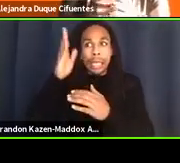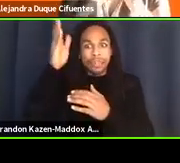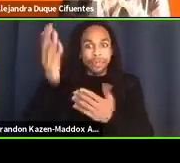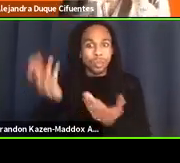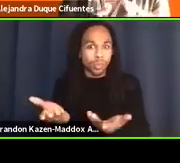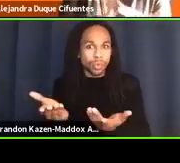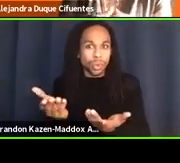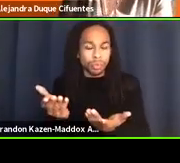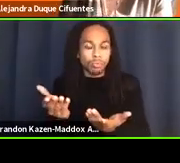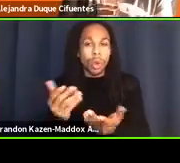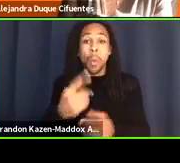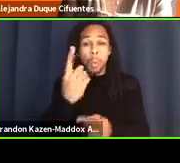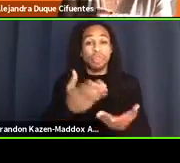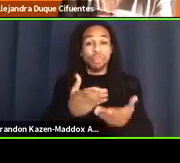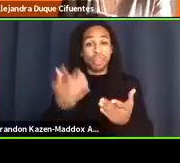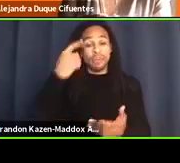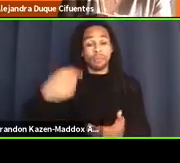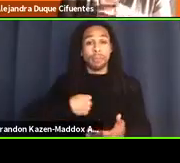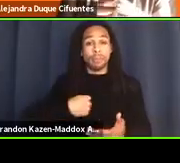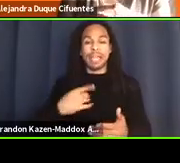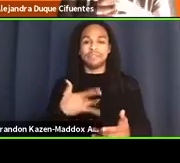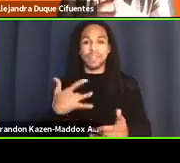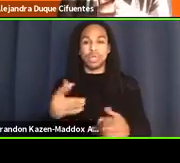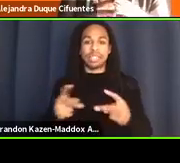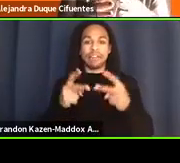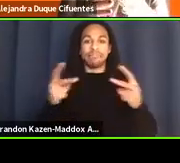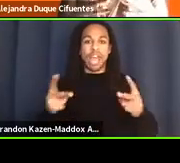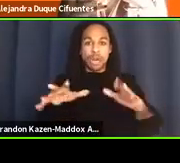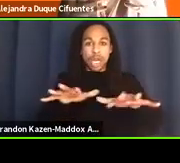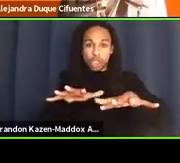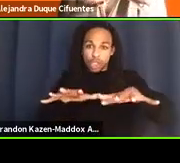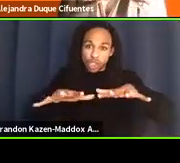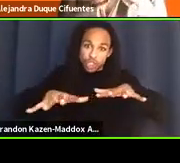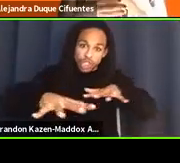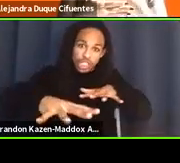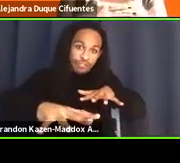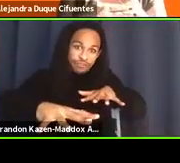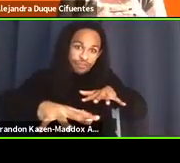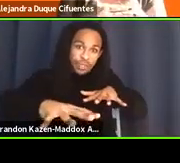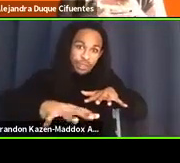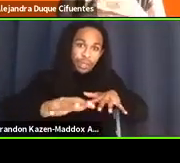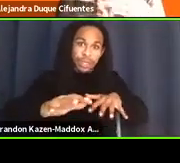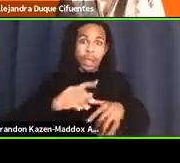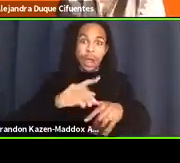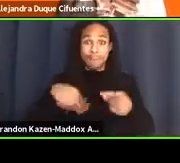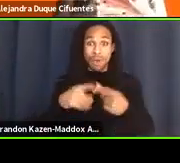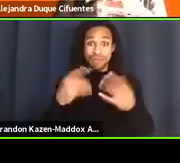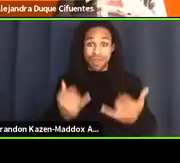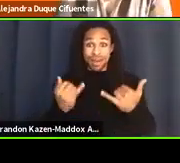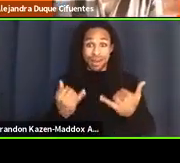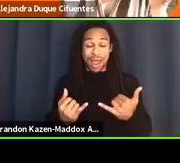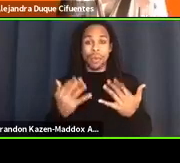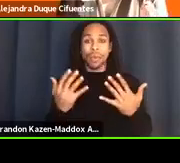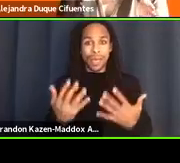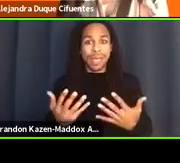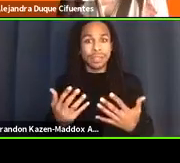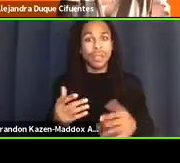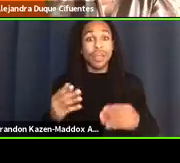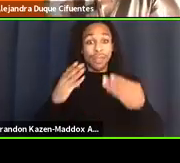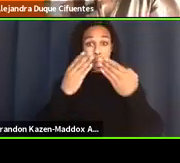as well? What are the challenges they are experiencing and as a result of that, how